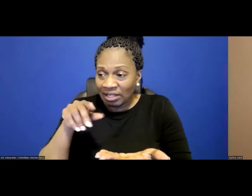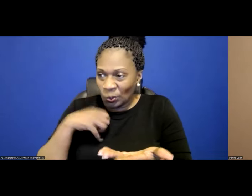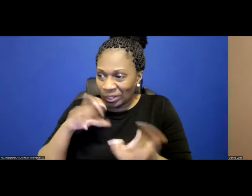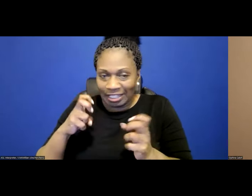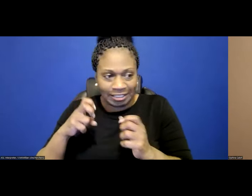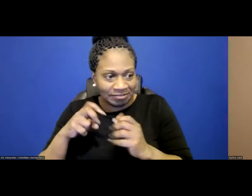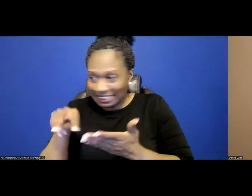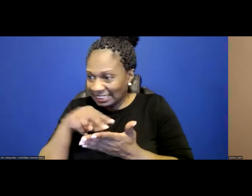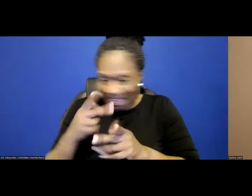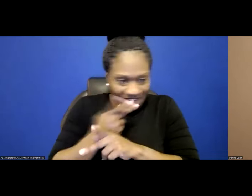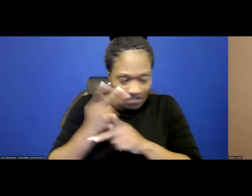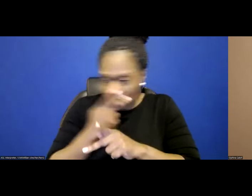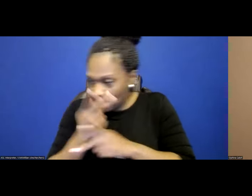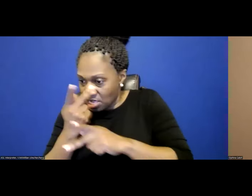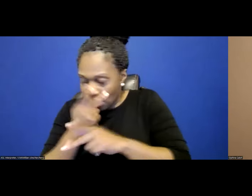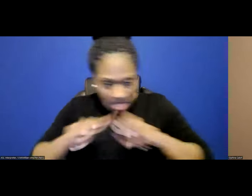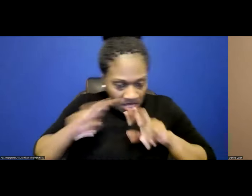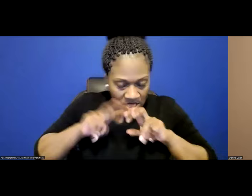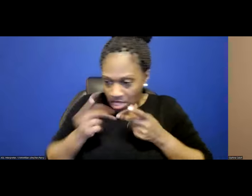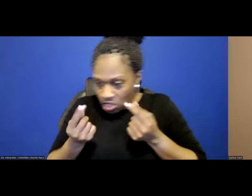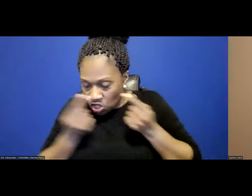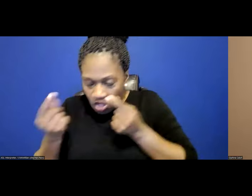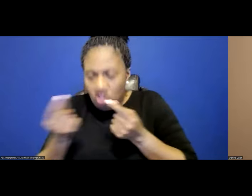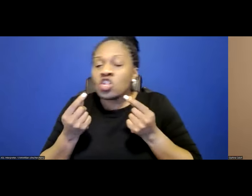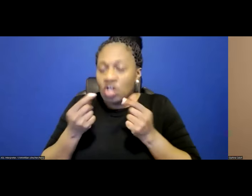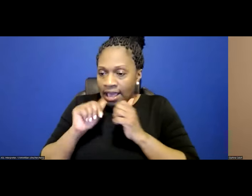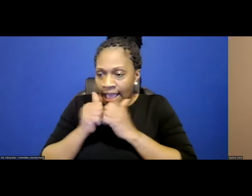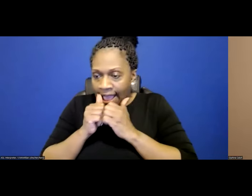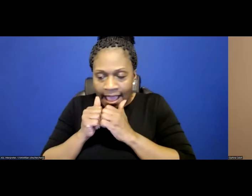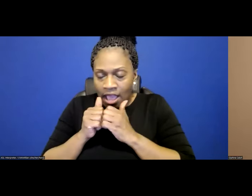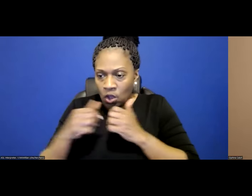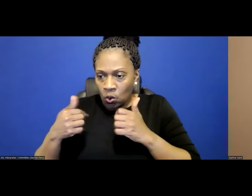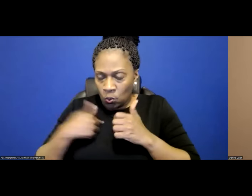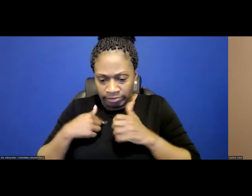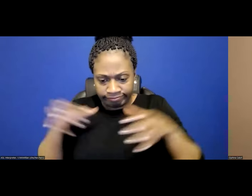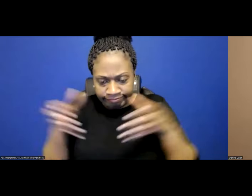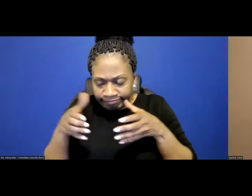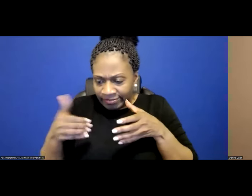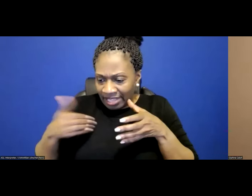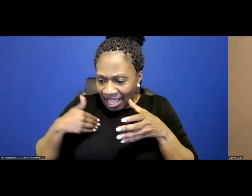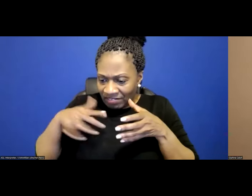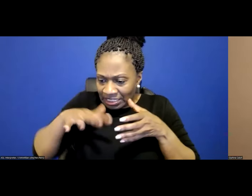in this process of figuring out how can we hold space for each other and connect together.